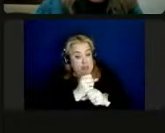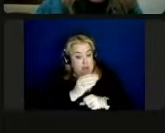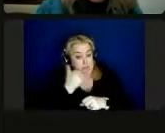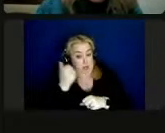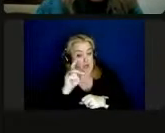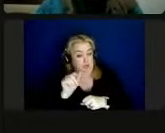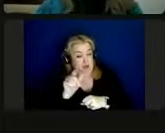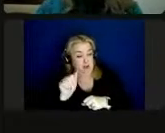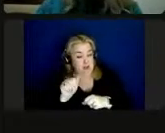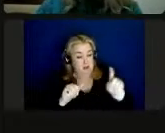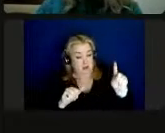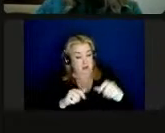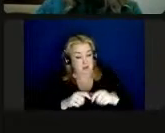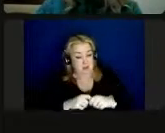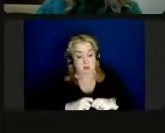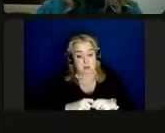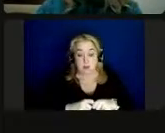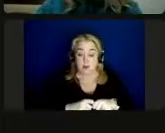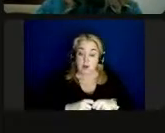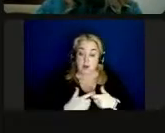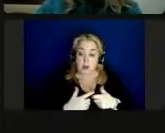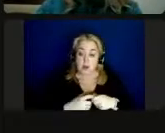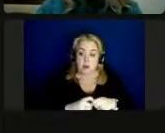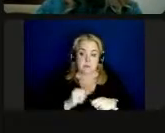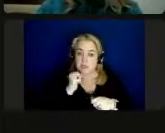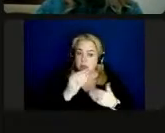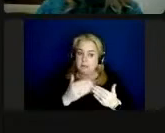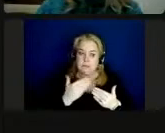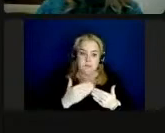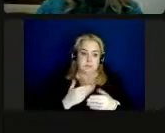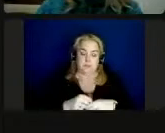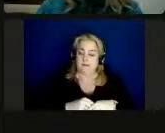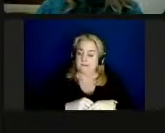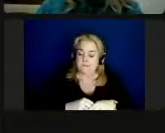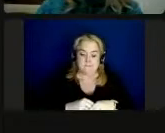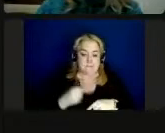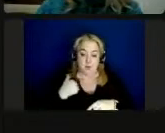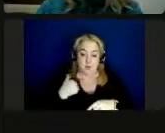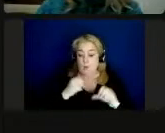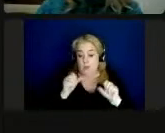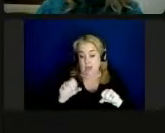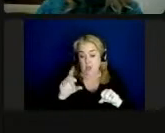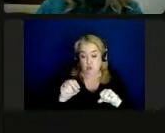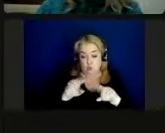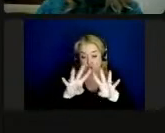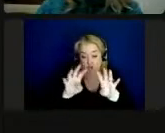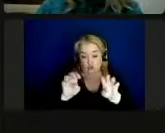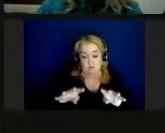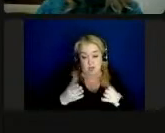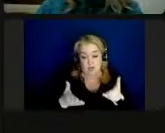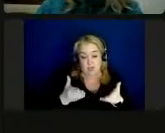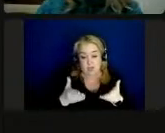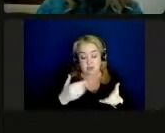COULD HAVE OCCURRED. I THINK IS THERE ANY WAY TO GET